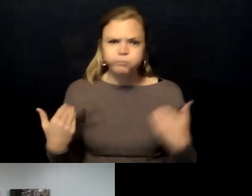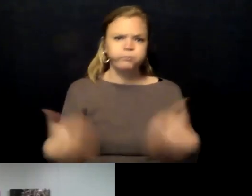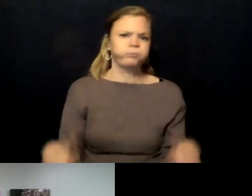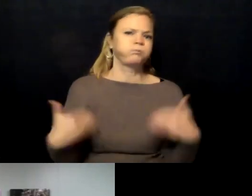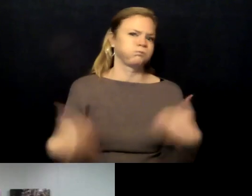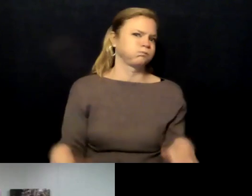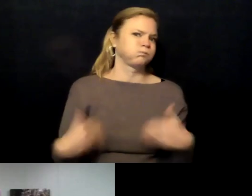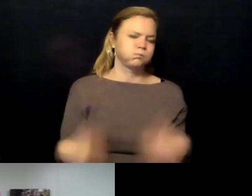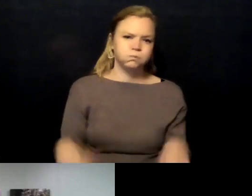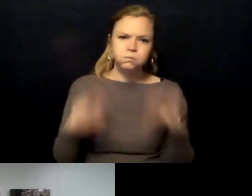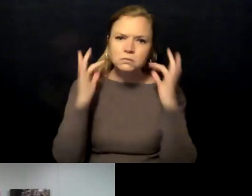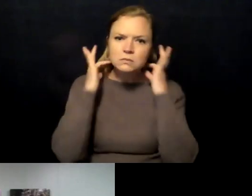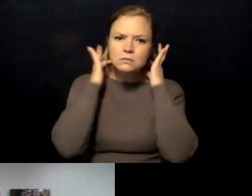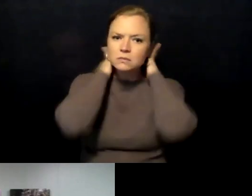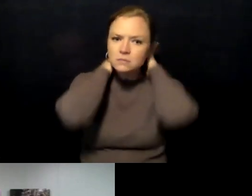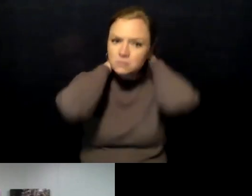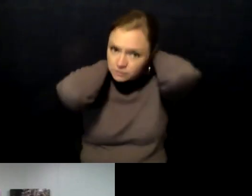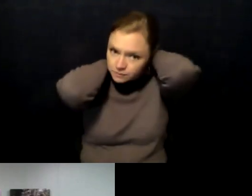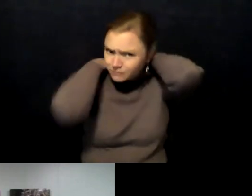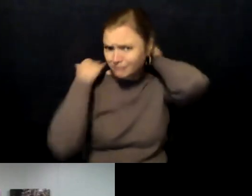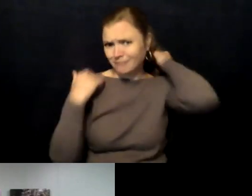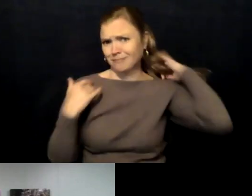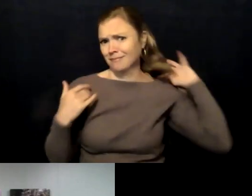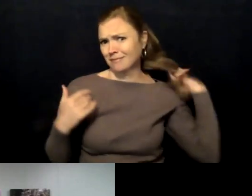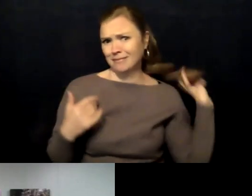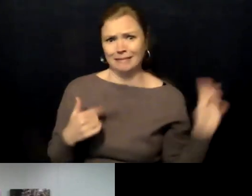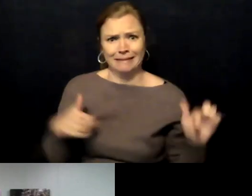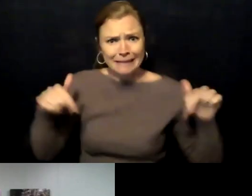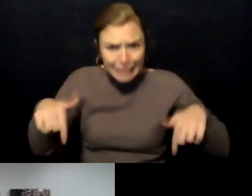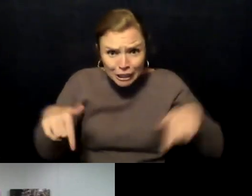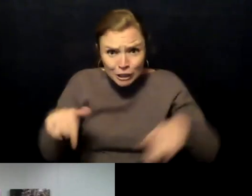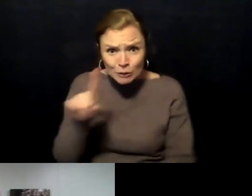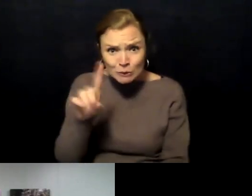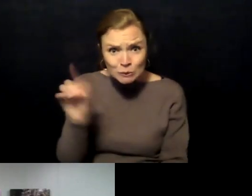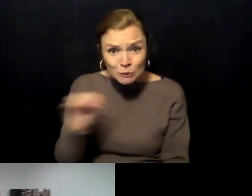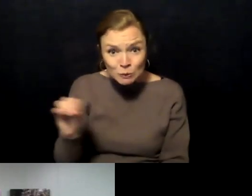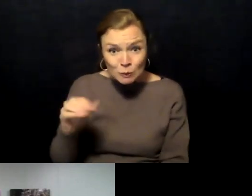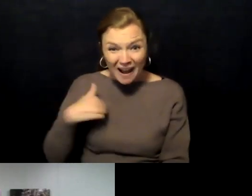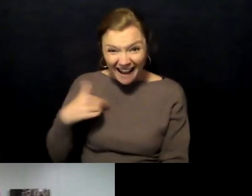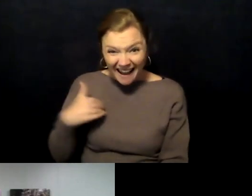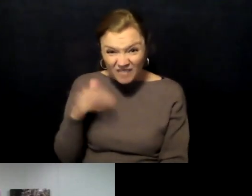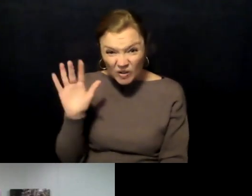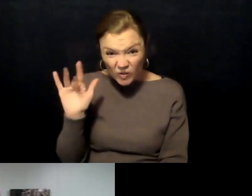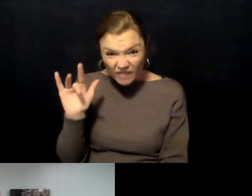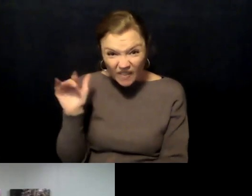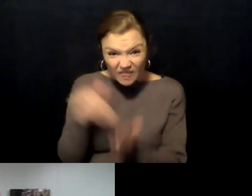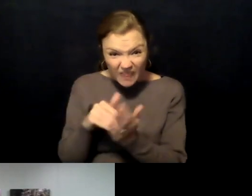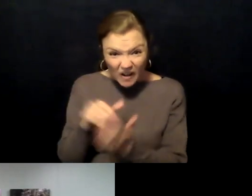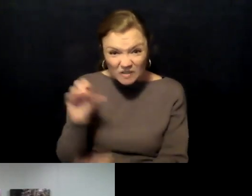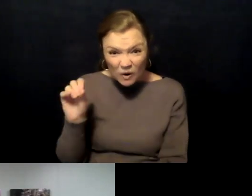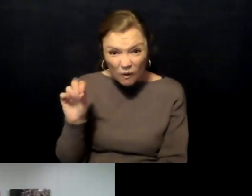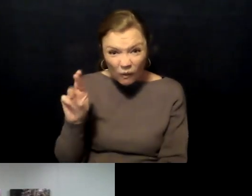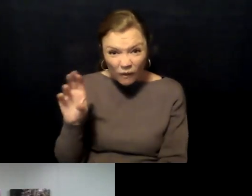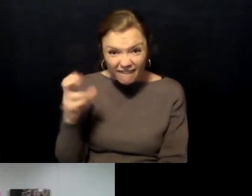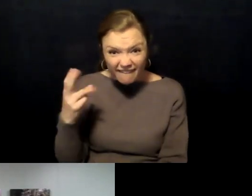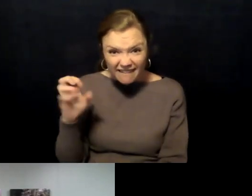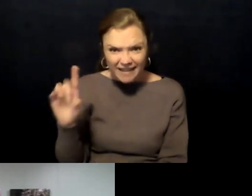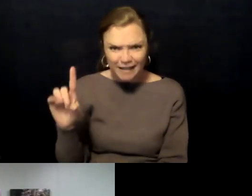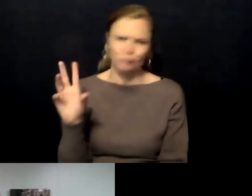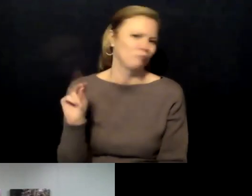you know I'm certainly not taking care of 25,000 species of orchids, thank goodness, but you know here at the Zoo, we have a